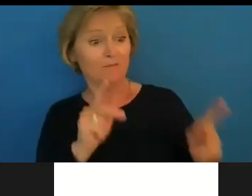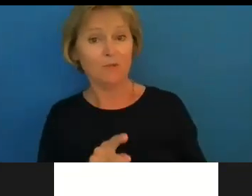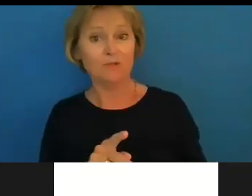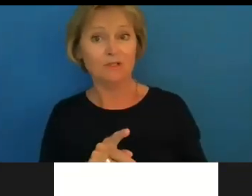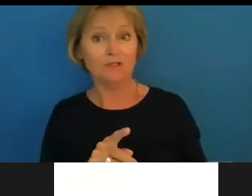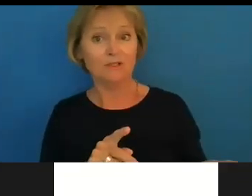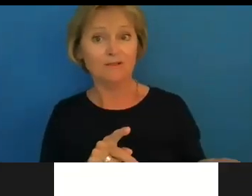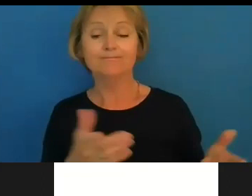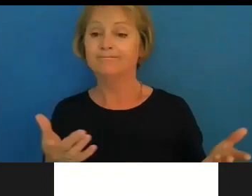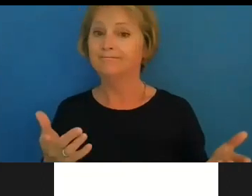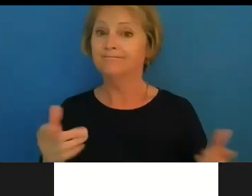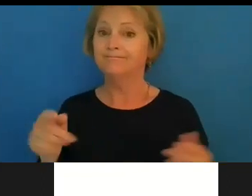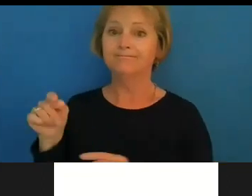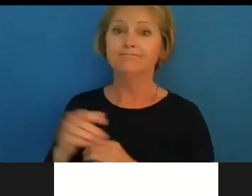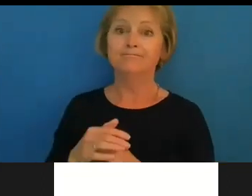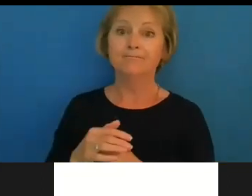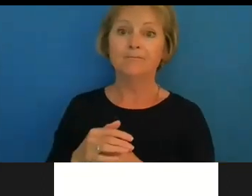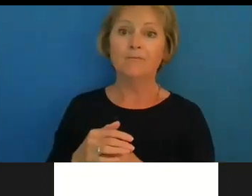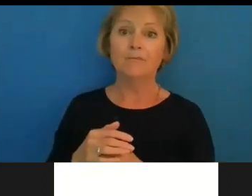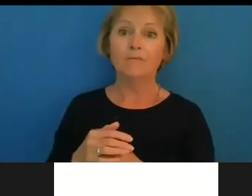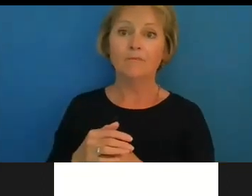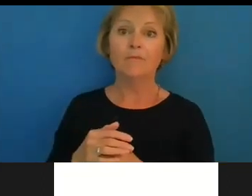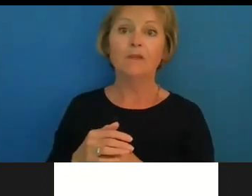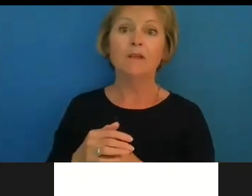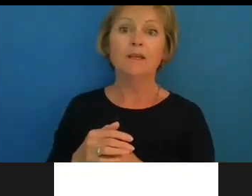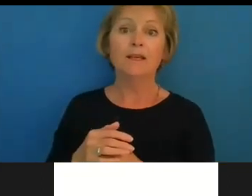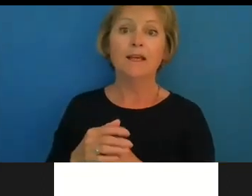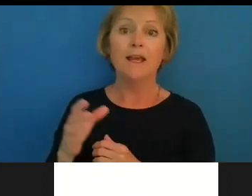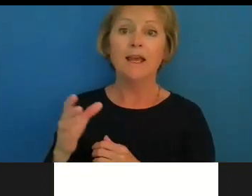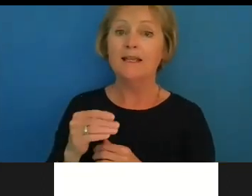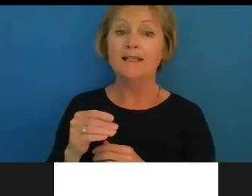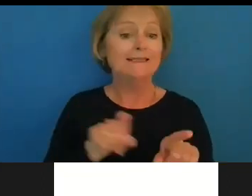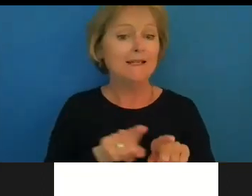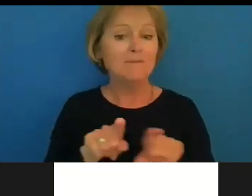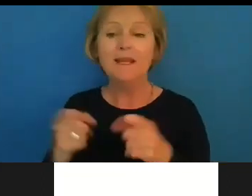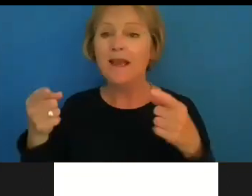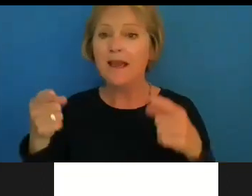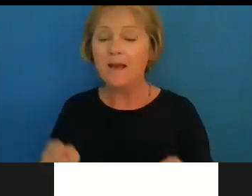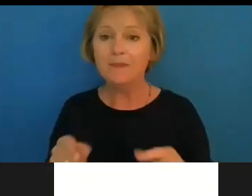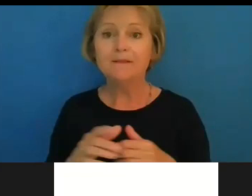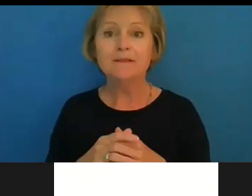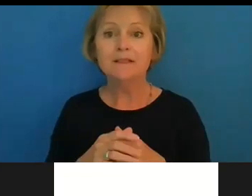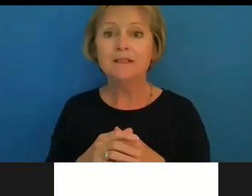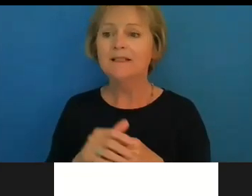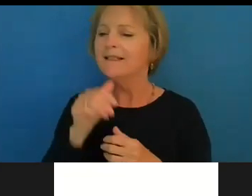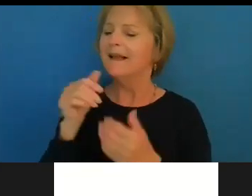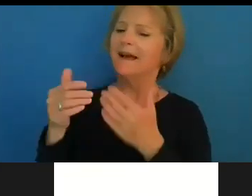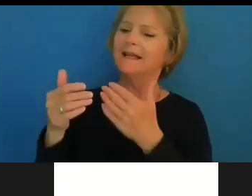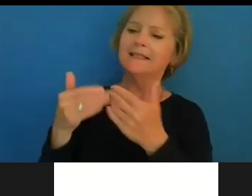As far as schooling goes, same thing. It's not convenient.